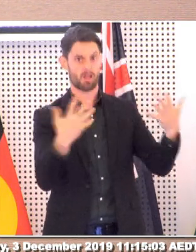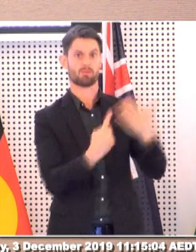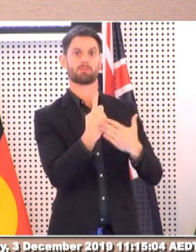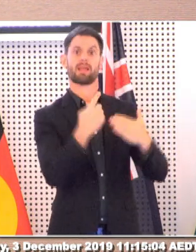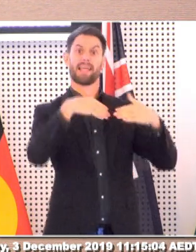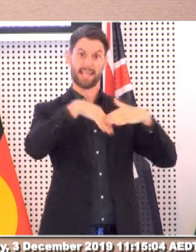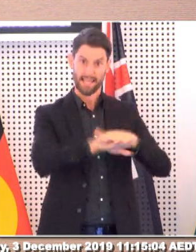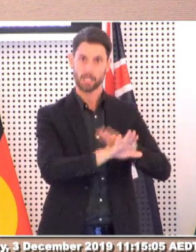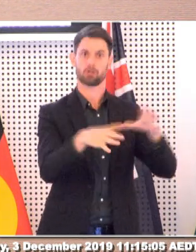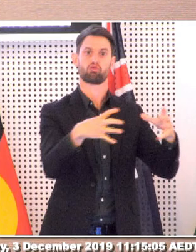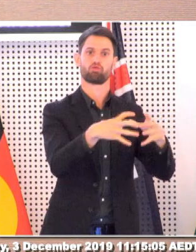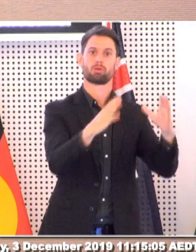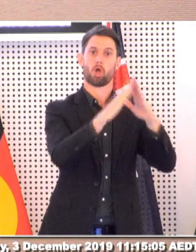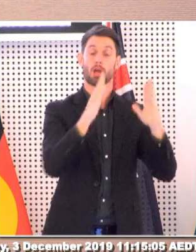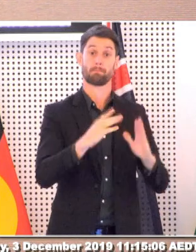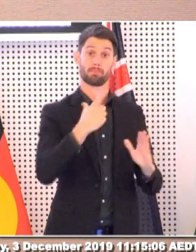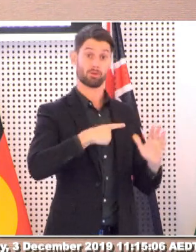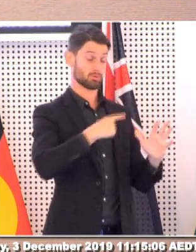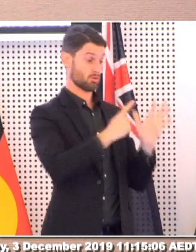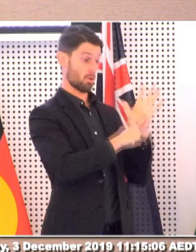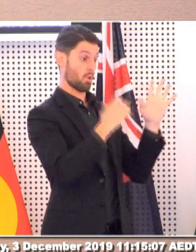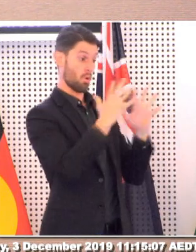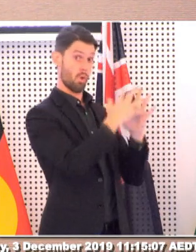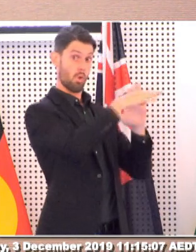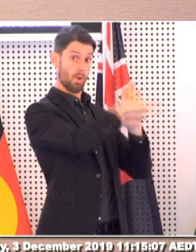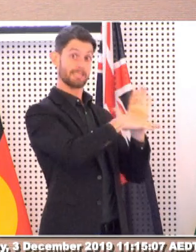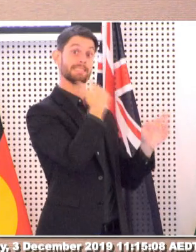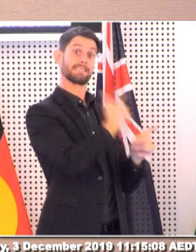legislation. The restrictive practices are only meant to be used in particular